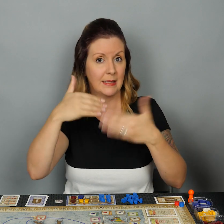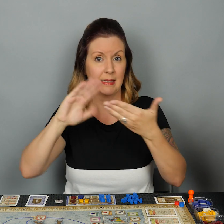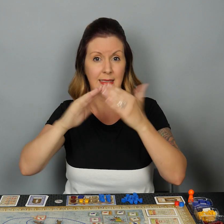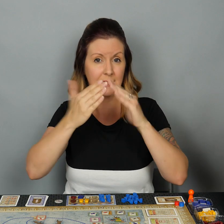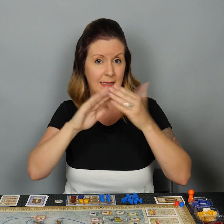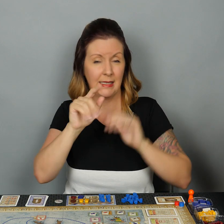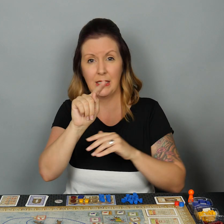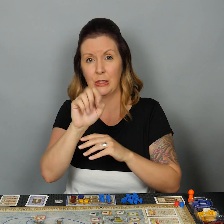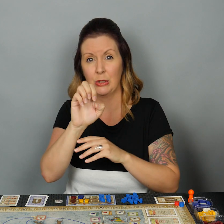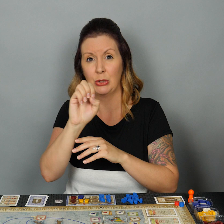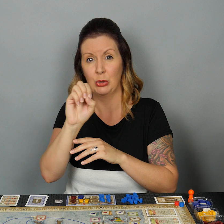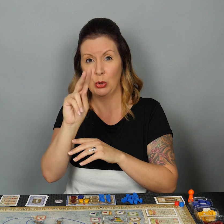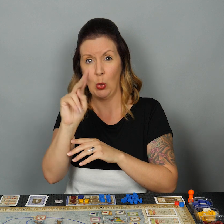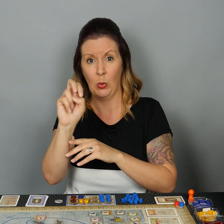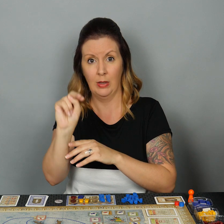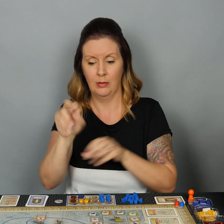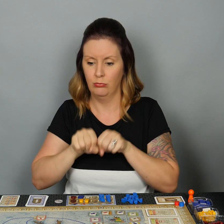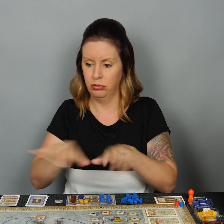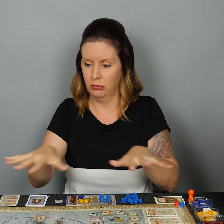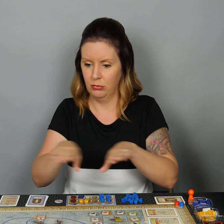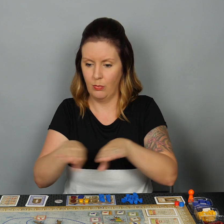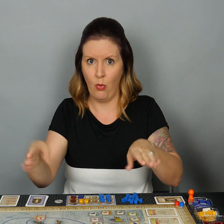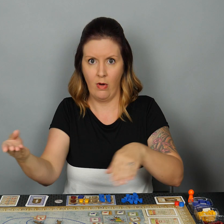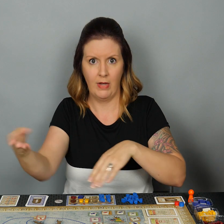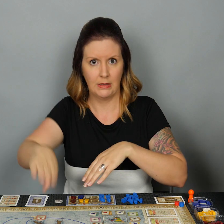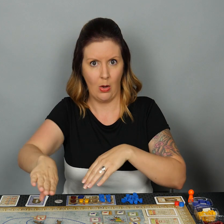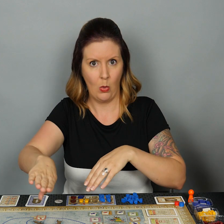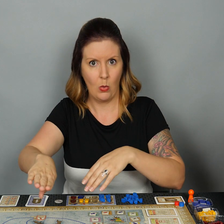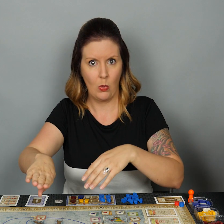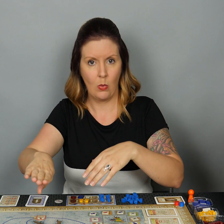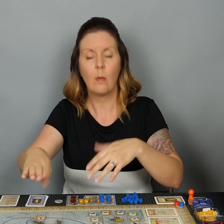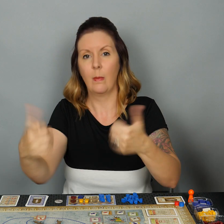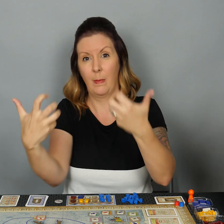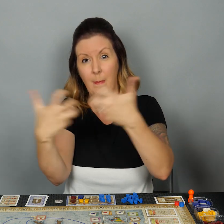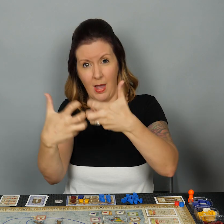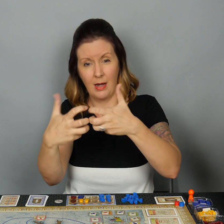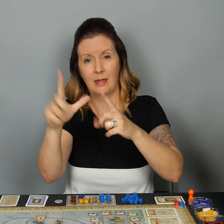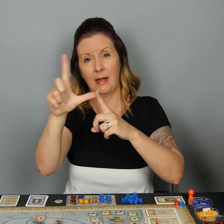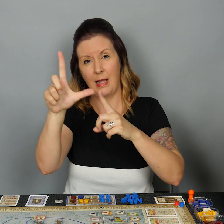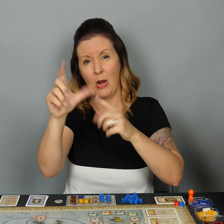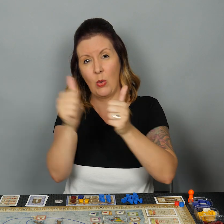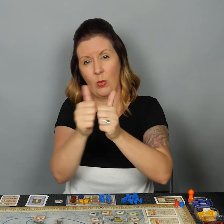Mix the city tokens and place them face down on the game board, matching the letters with